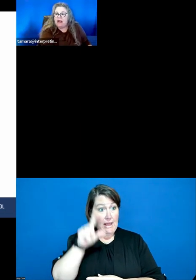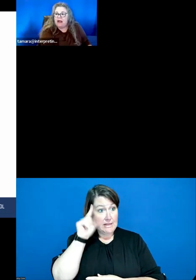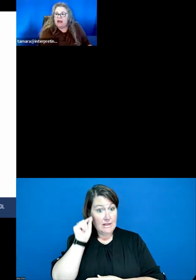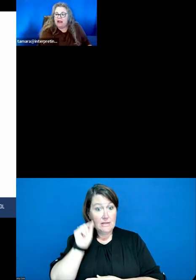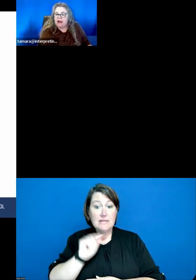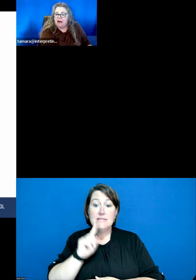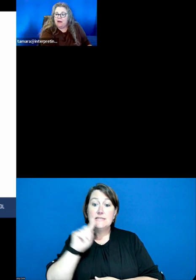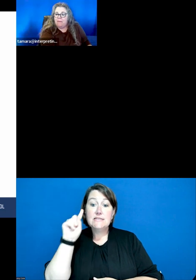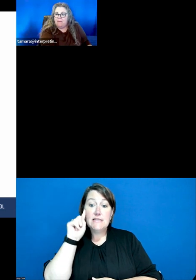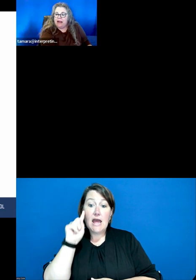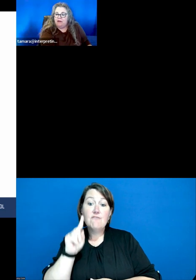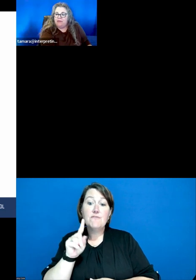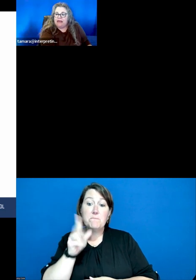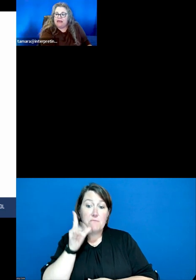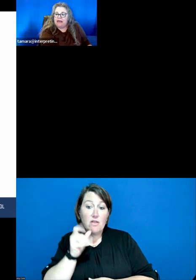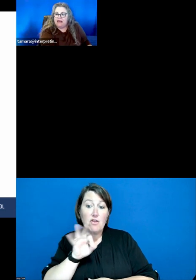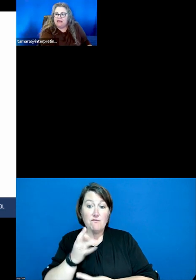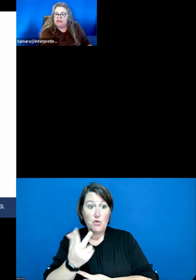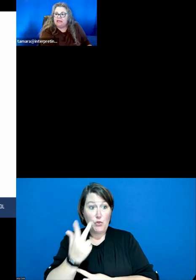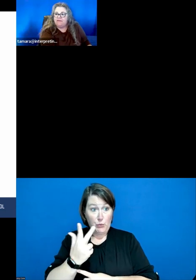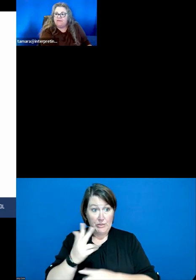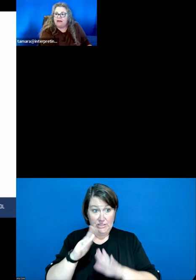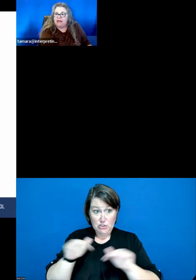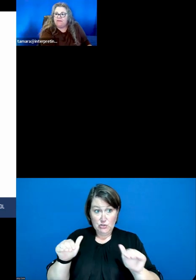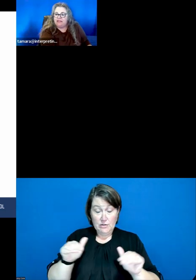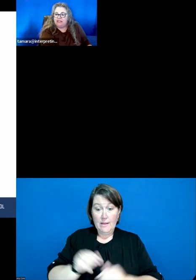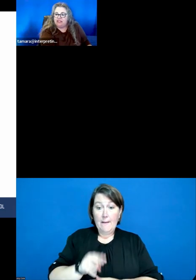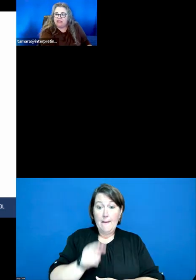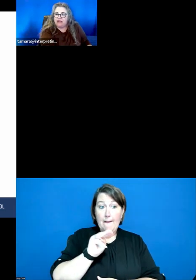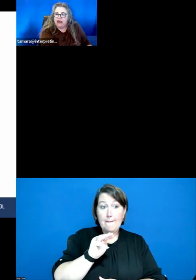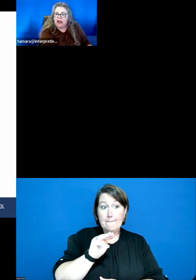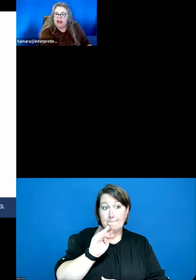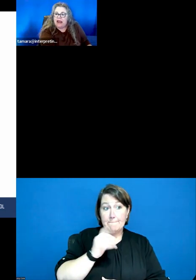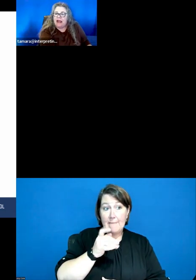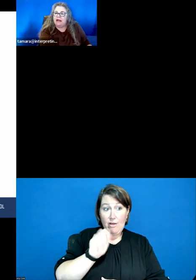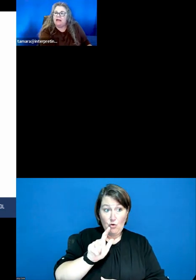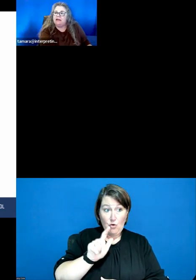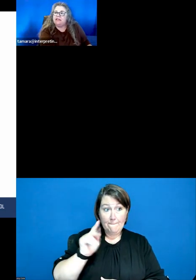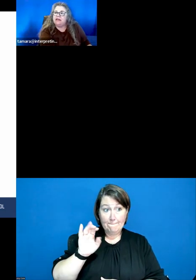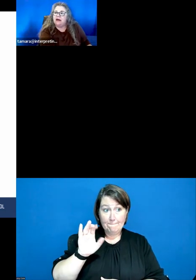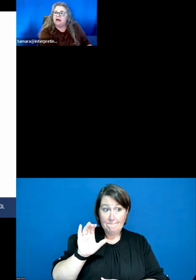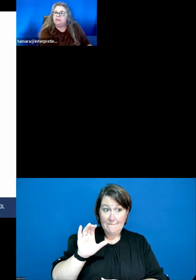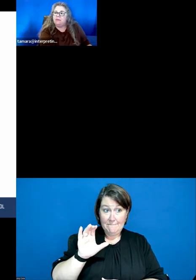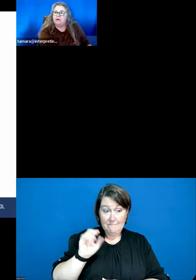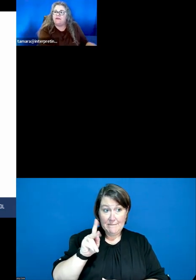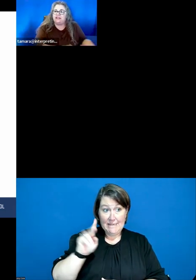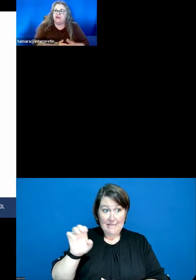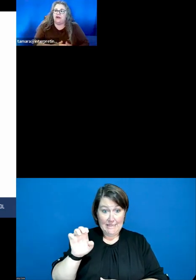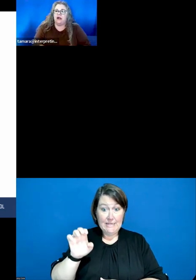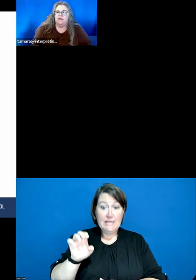And Michael McKee is a family physician and professor of